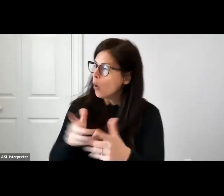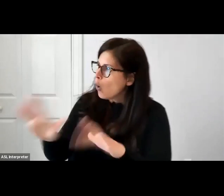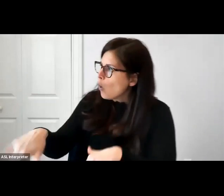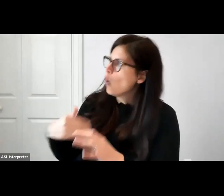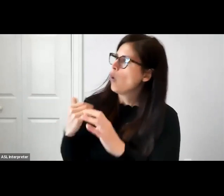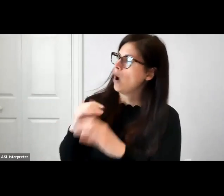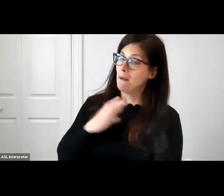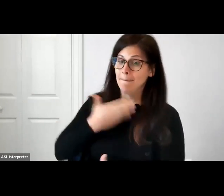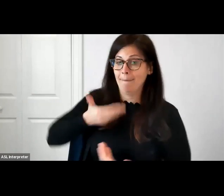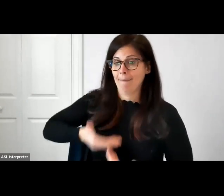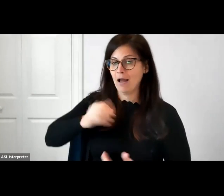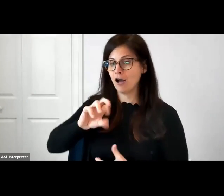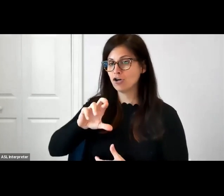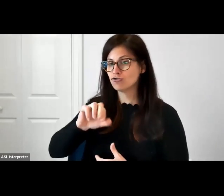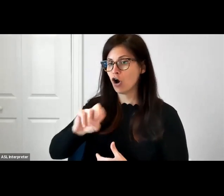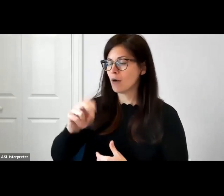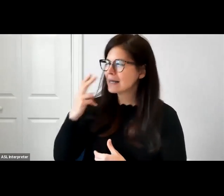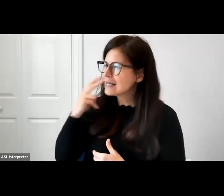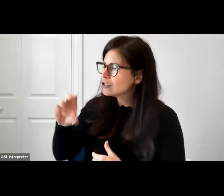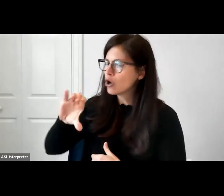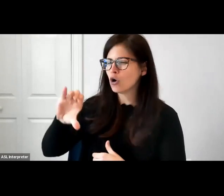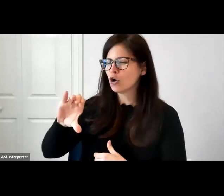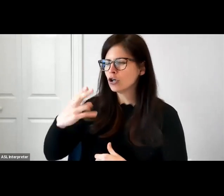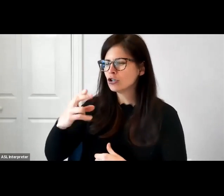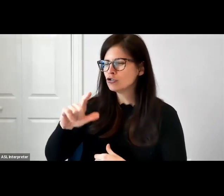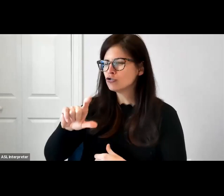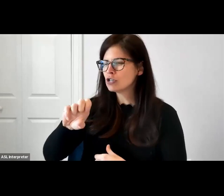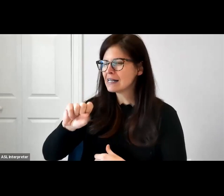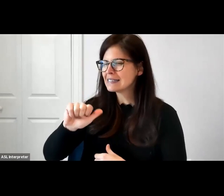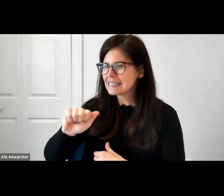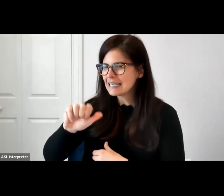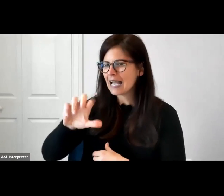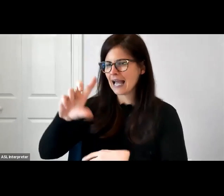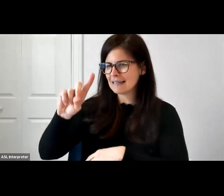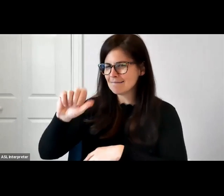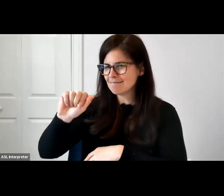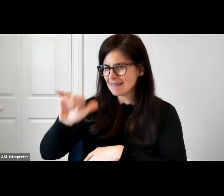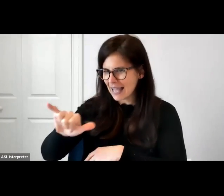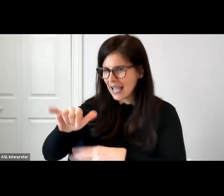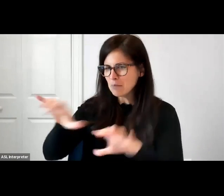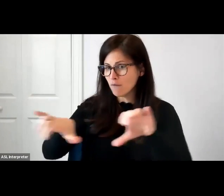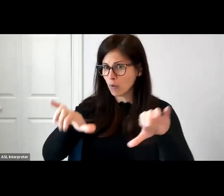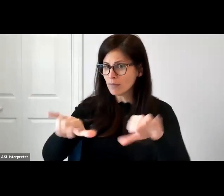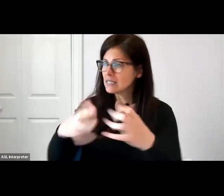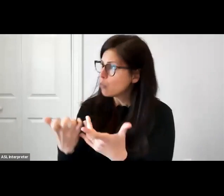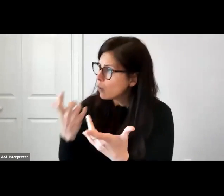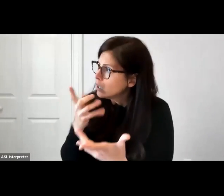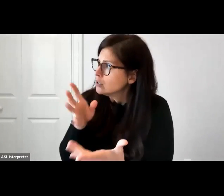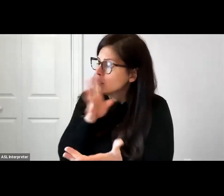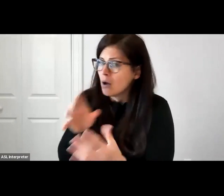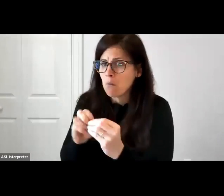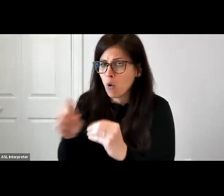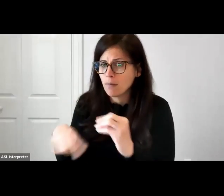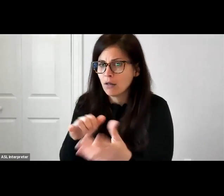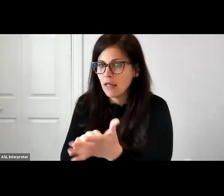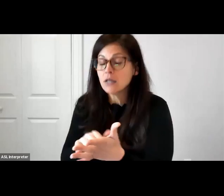the Chelsea day performance, and I'd really like to talk to you more about this." And then I ended up meeting with her and Charles.